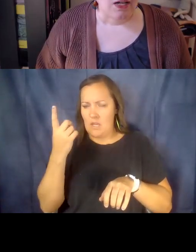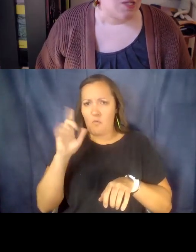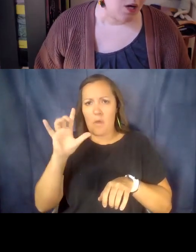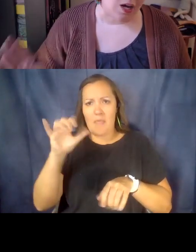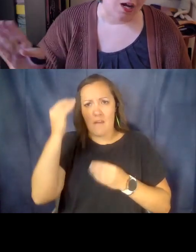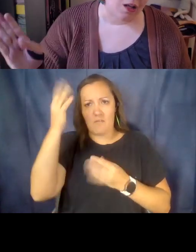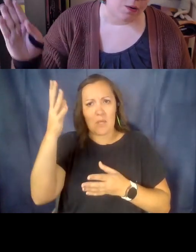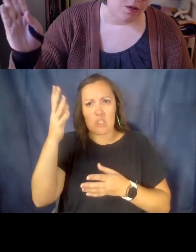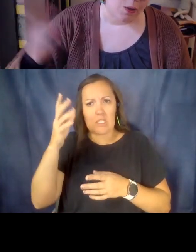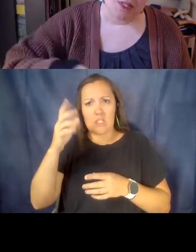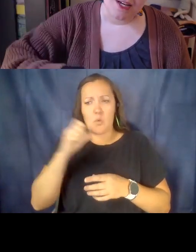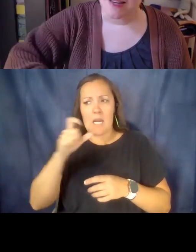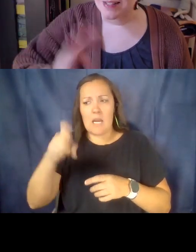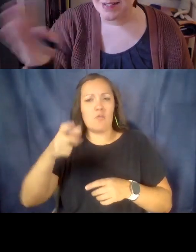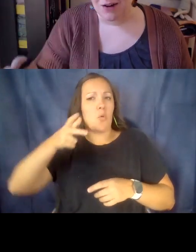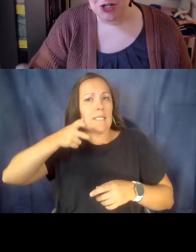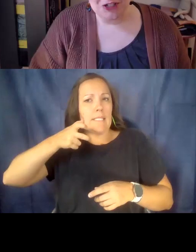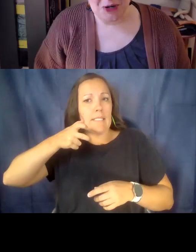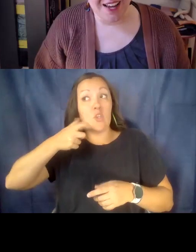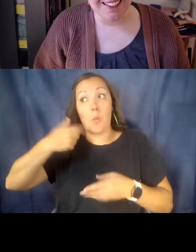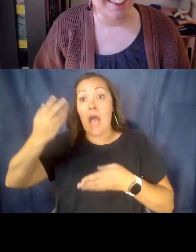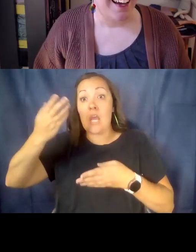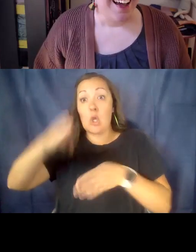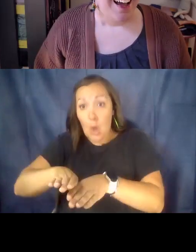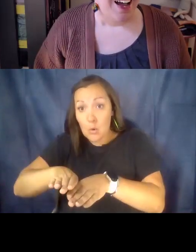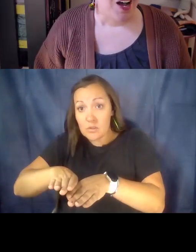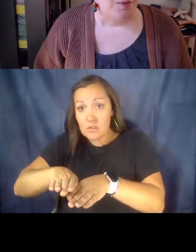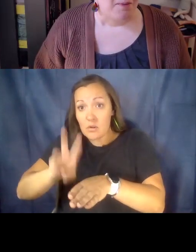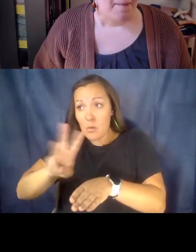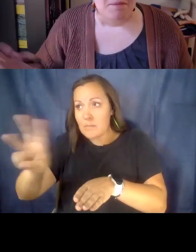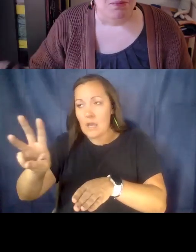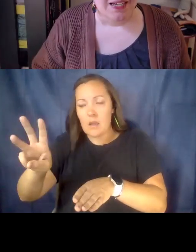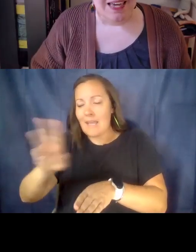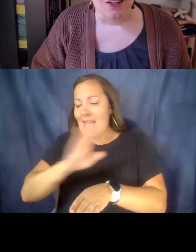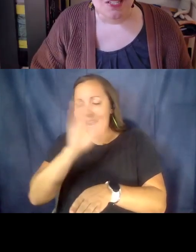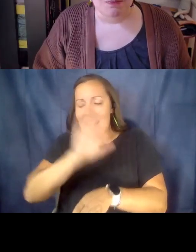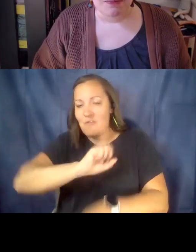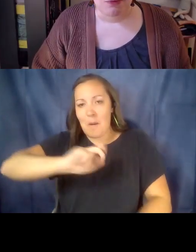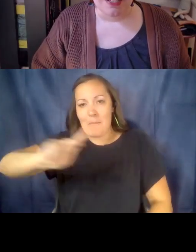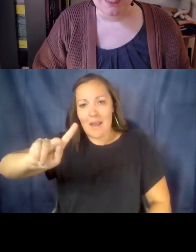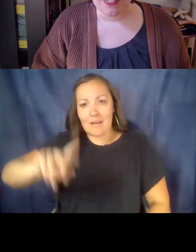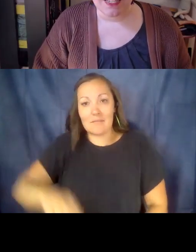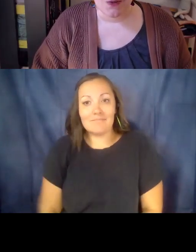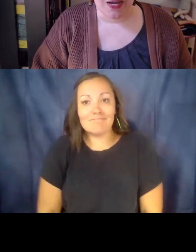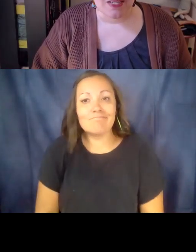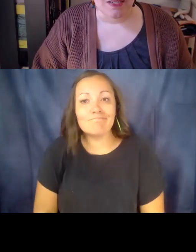guess what, a close website and did not return to it. But again, there is some relatively easy ways